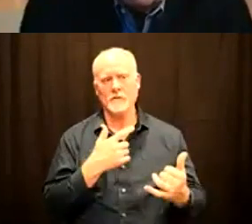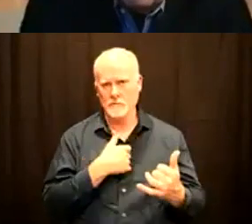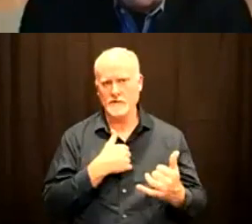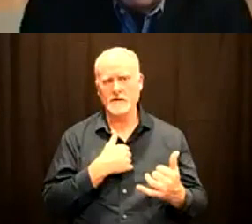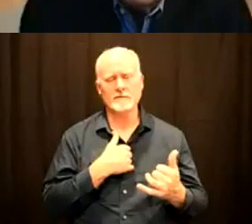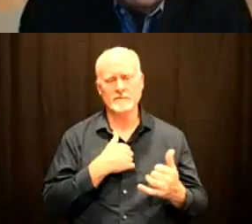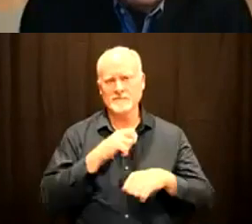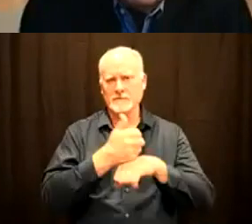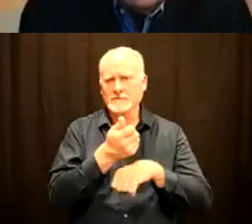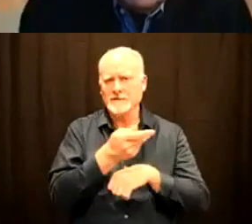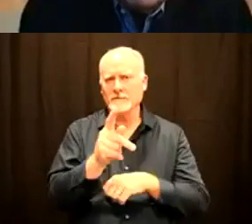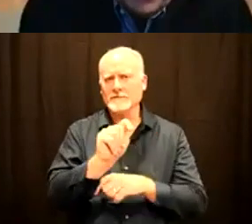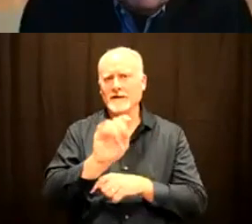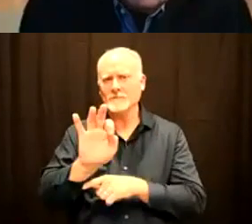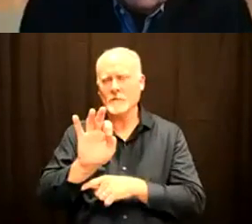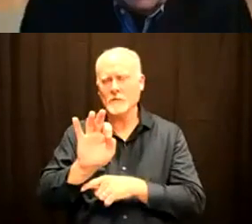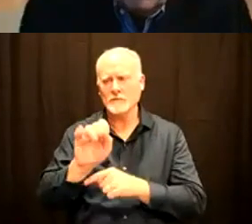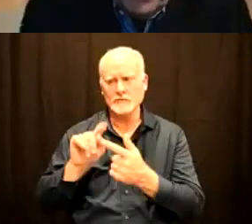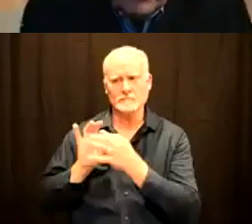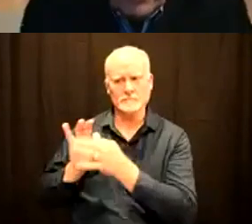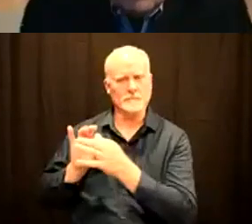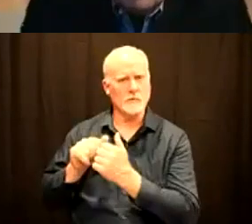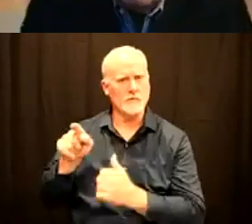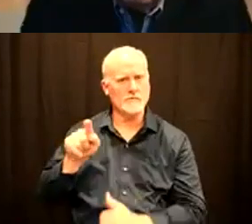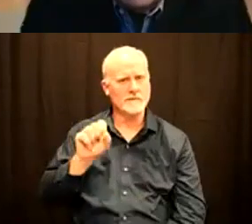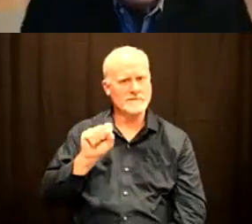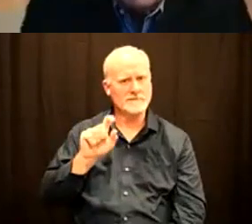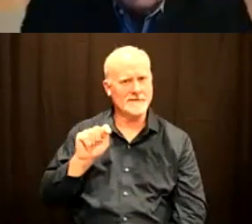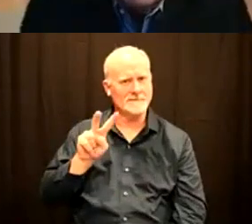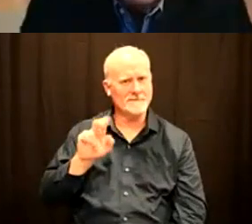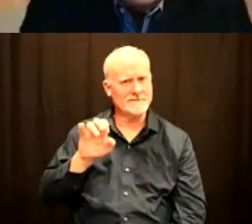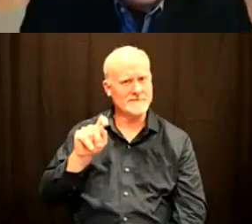look for opportunities there and i'm confident that over the next several months and years